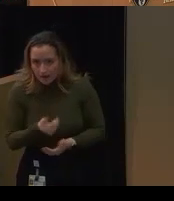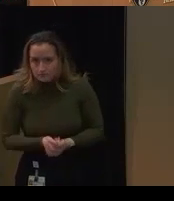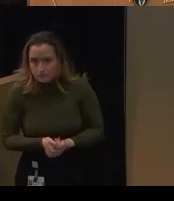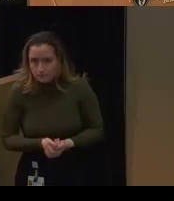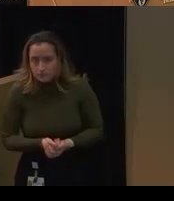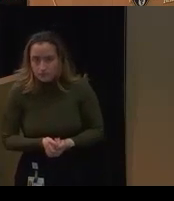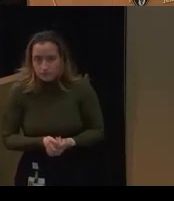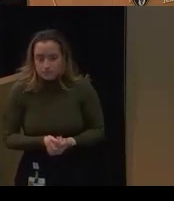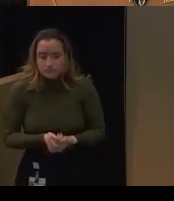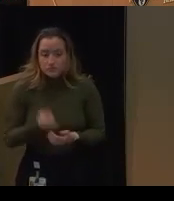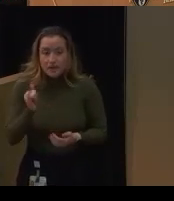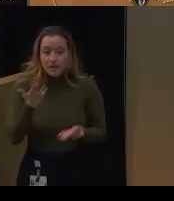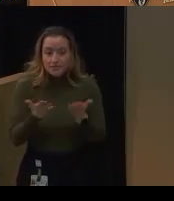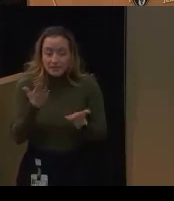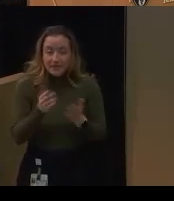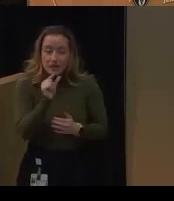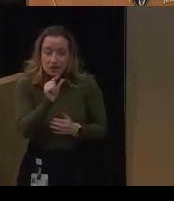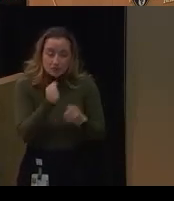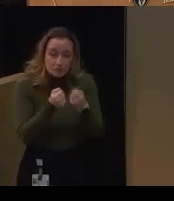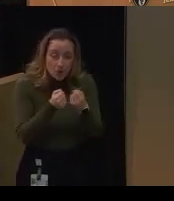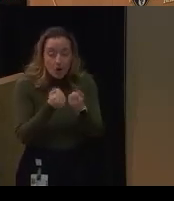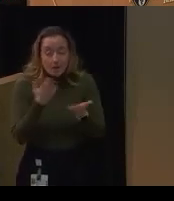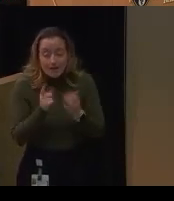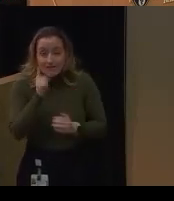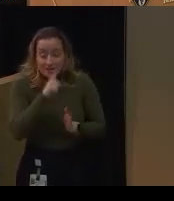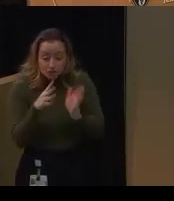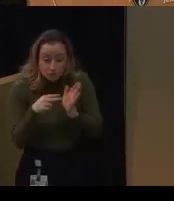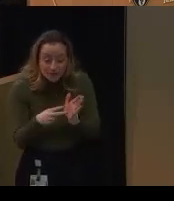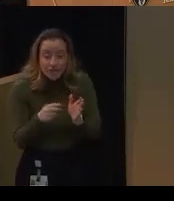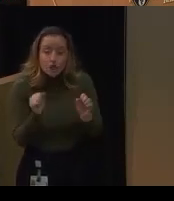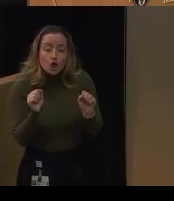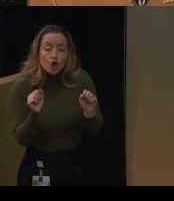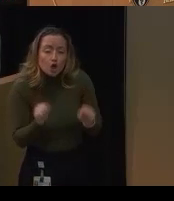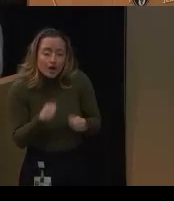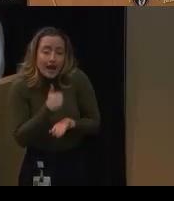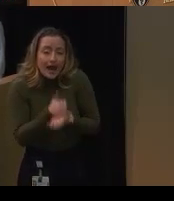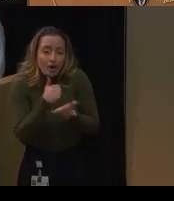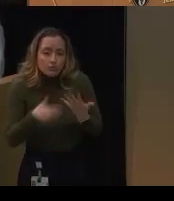support for the idea that fiction reading might be causally contributing to social ability that